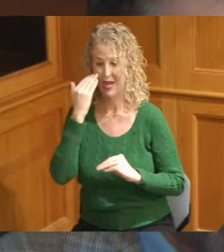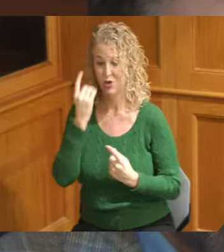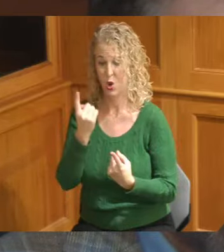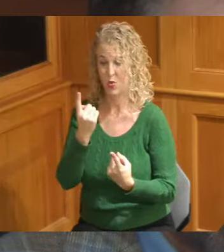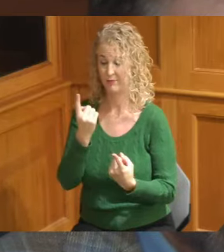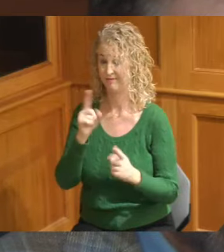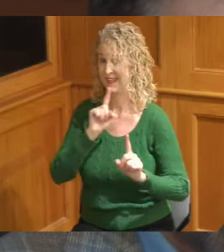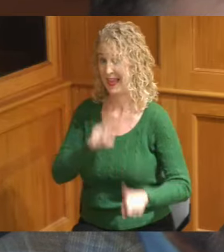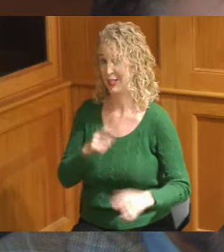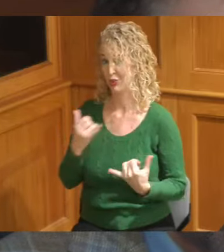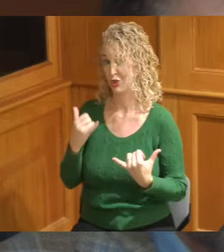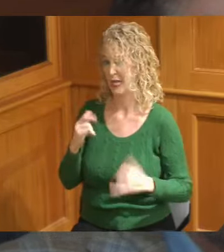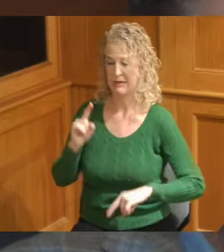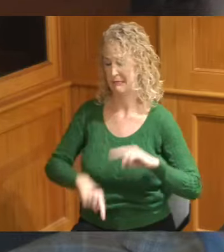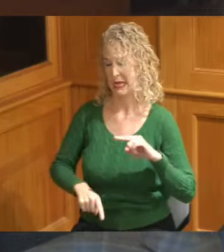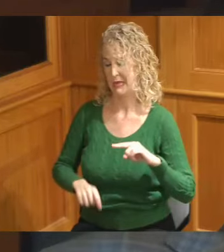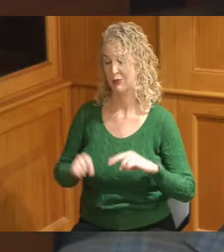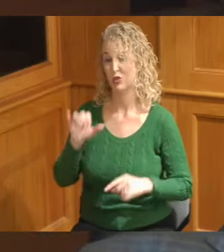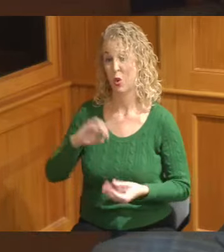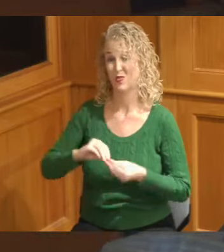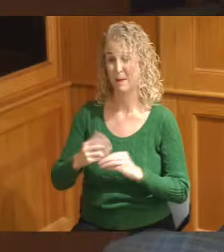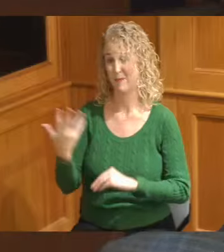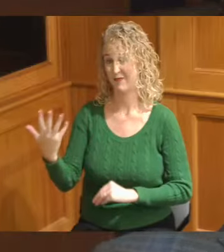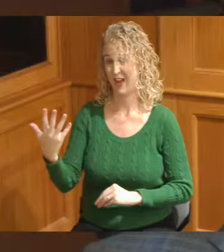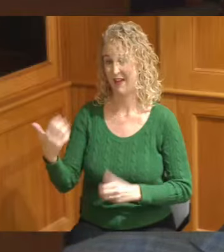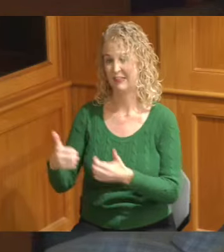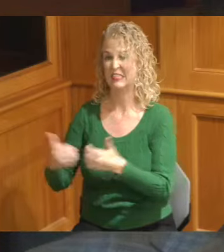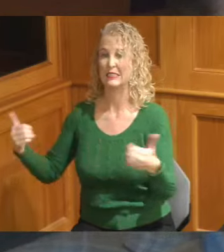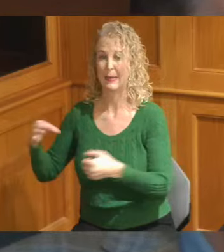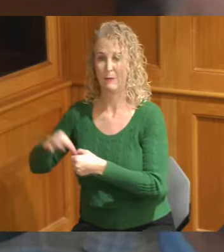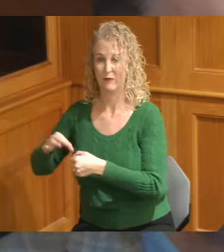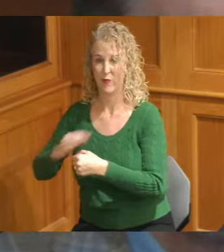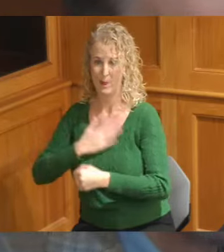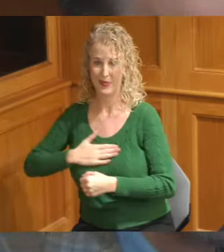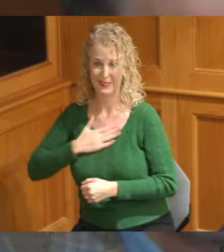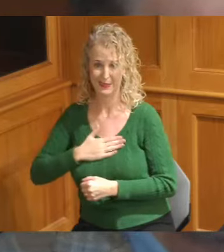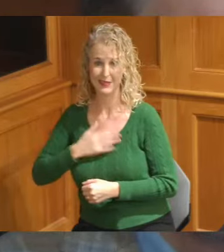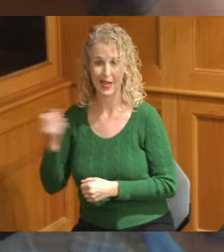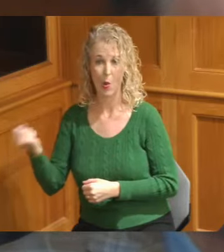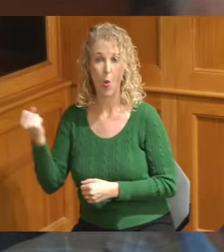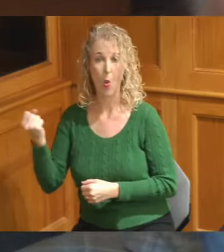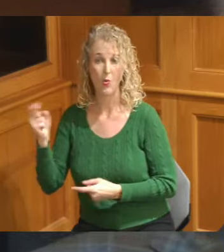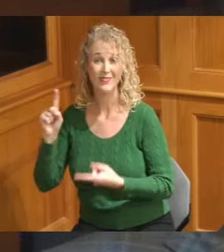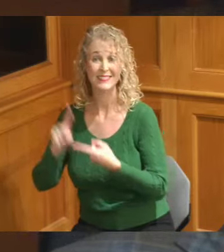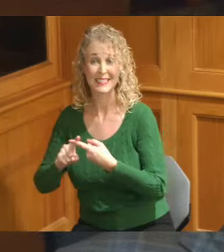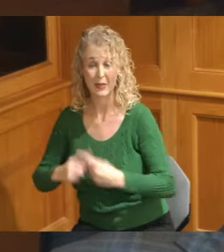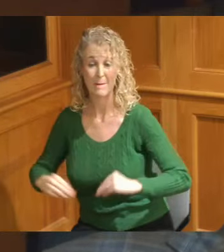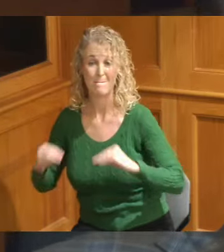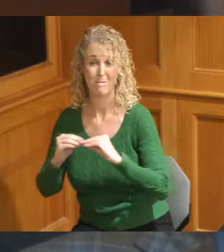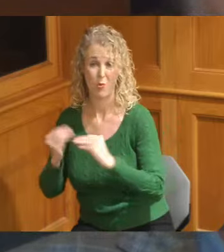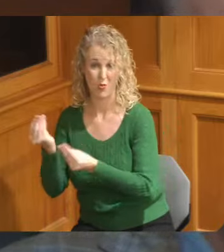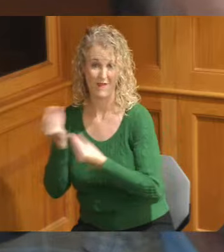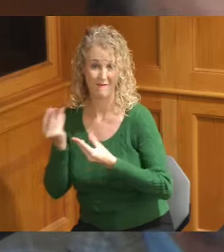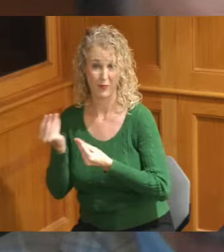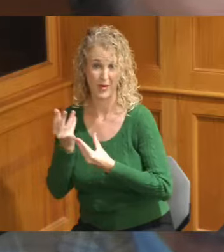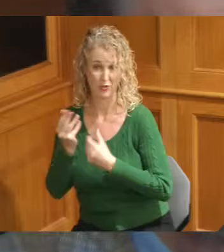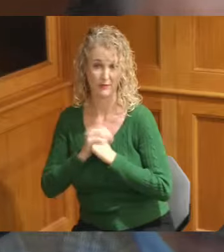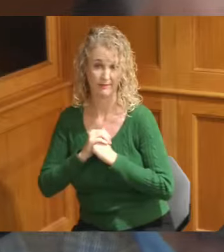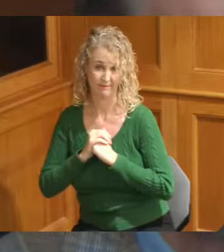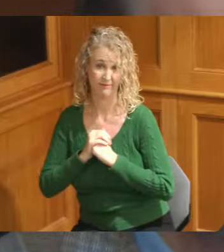I just like to pull this out and hold until I can get some more information on it. so, I have